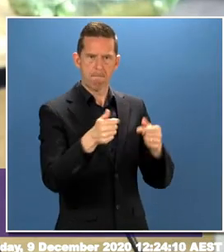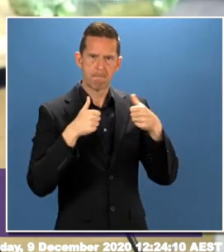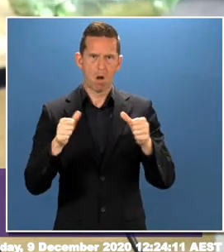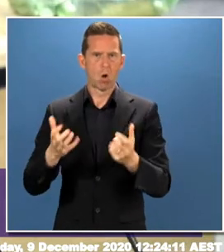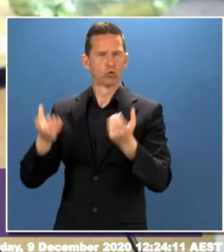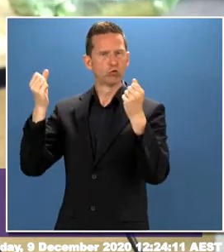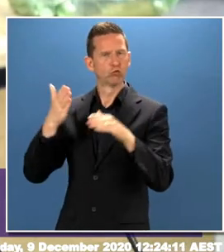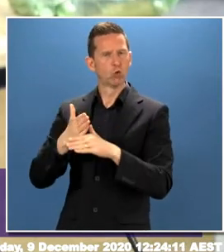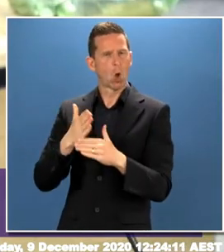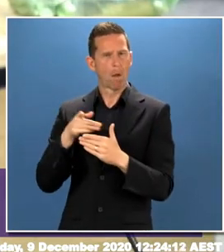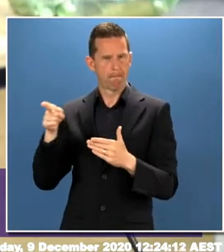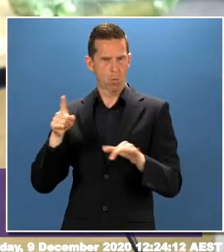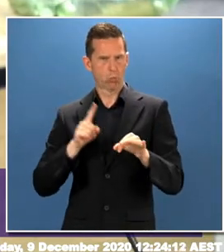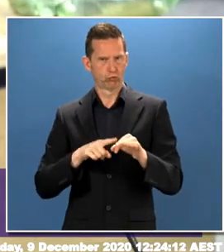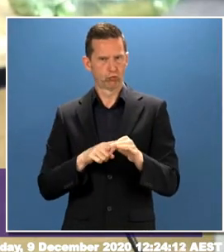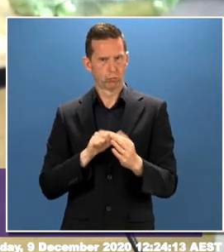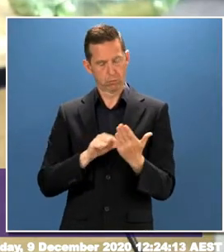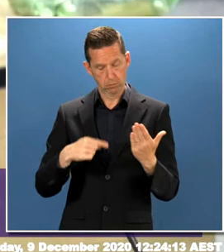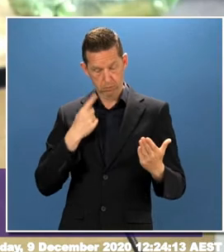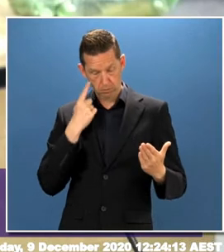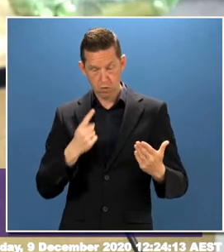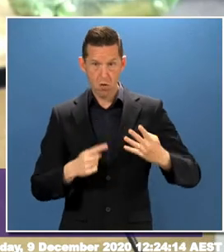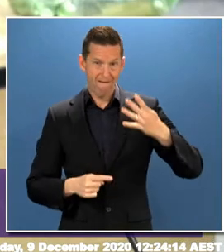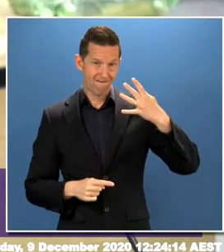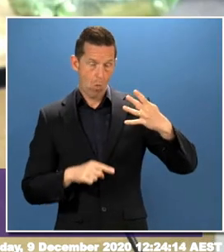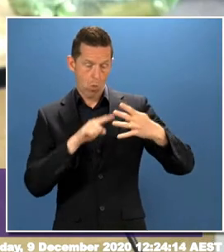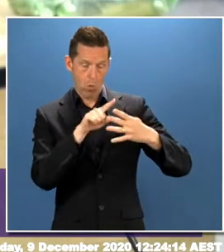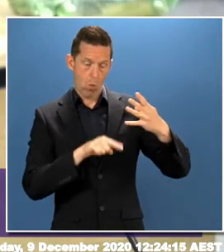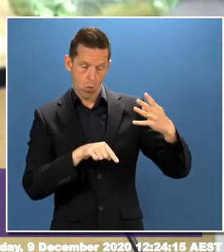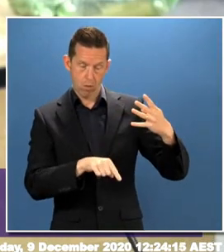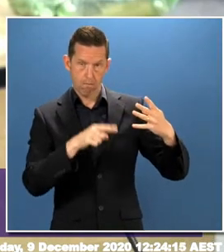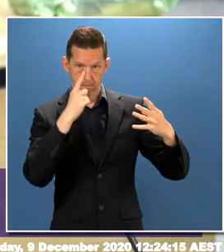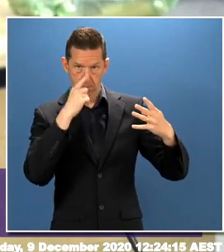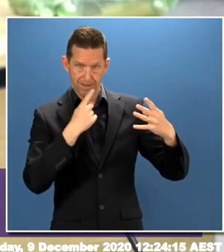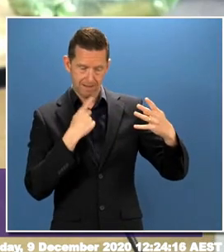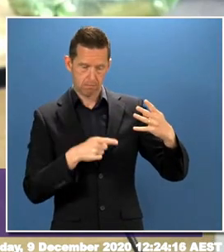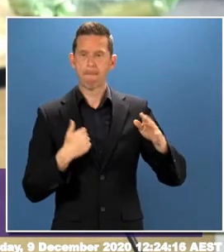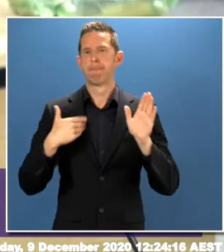And I noticed that four of the participants had indicated that my mum helped me,